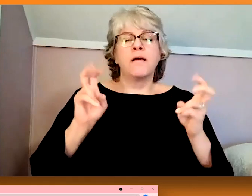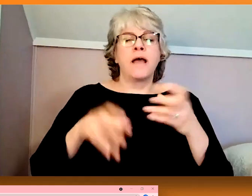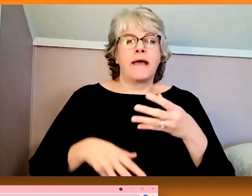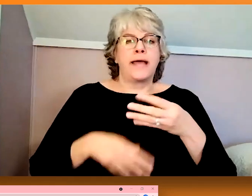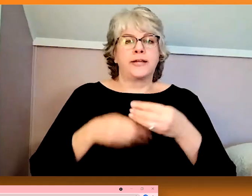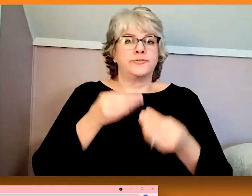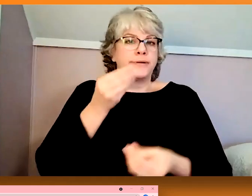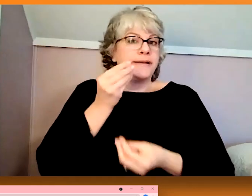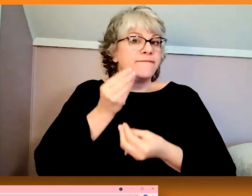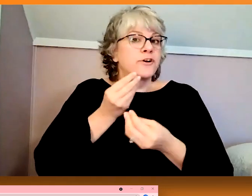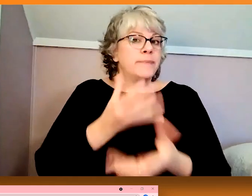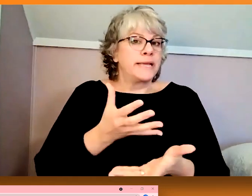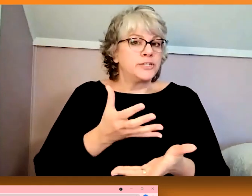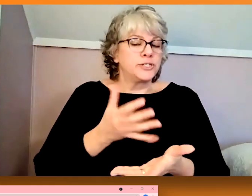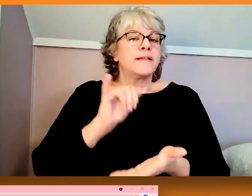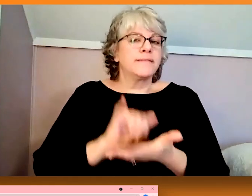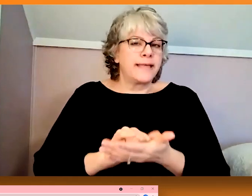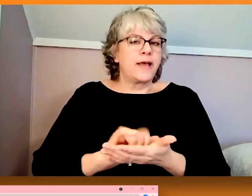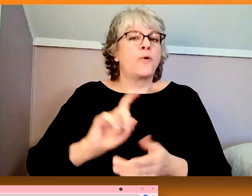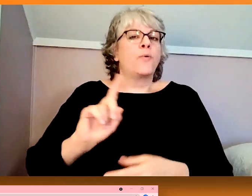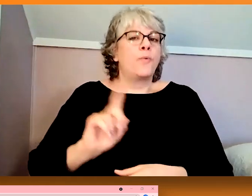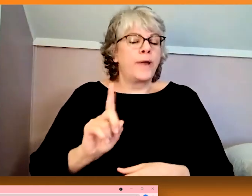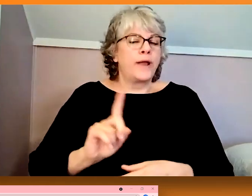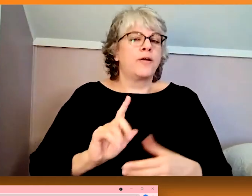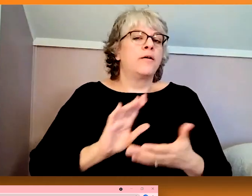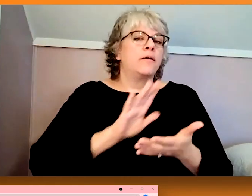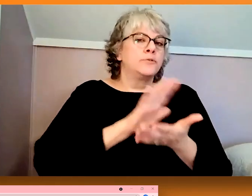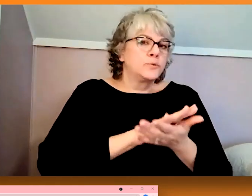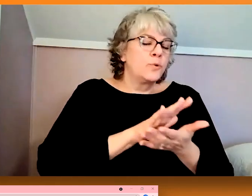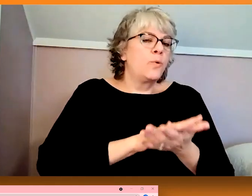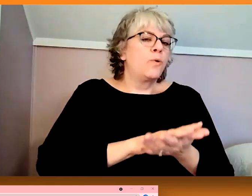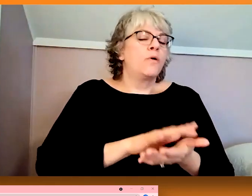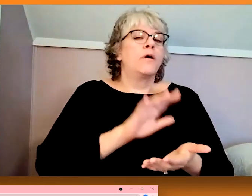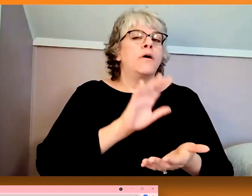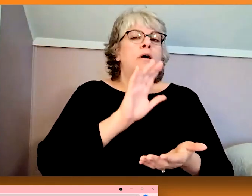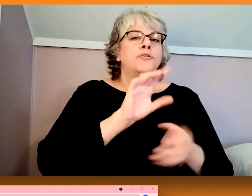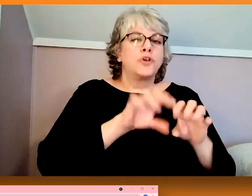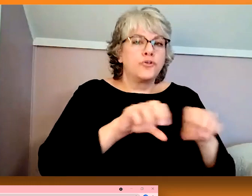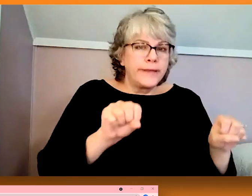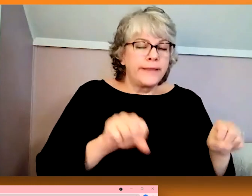and this is where you'll enter your education, your biography.